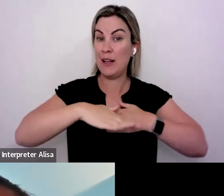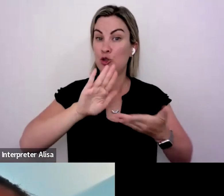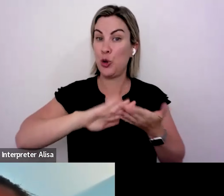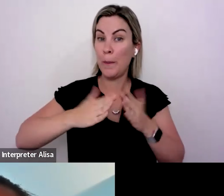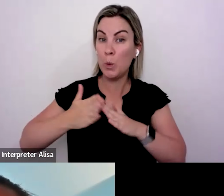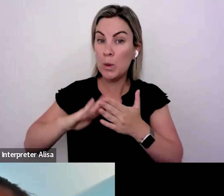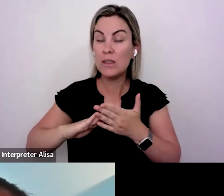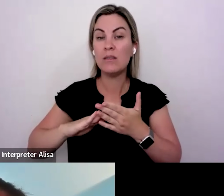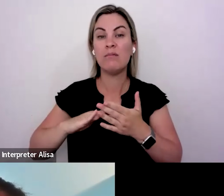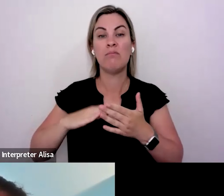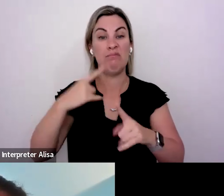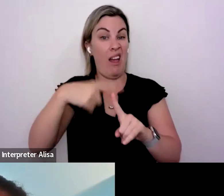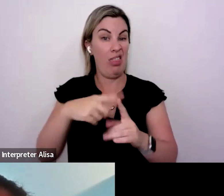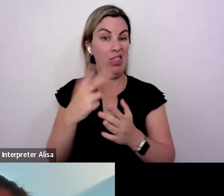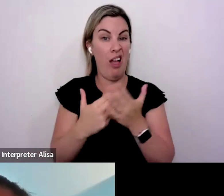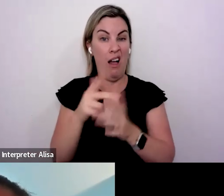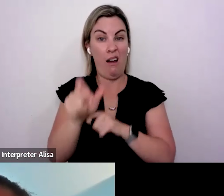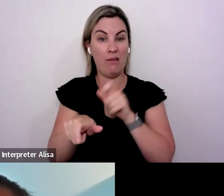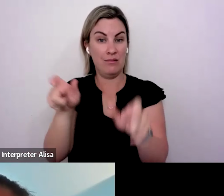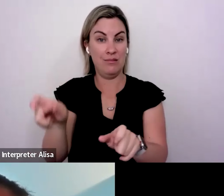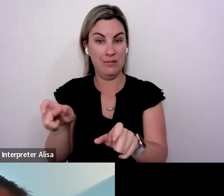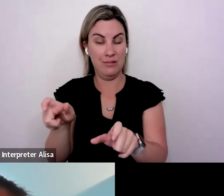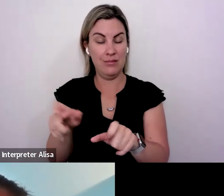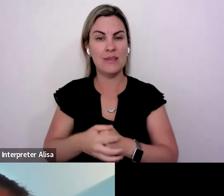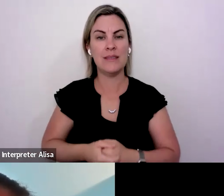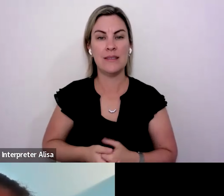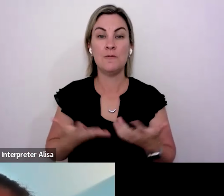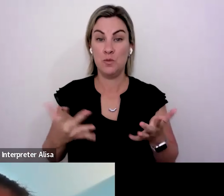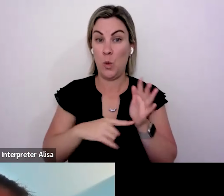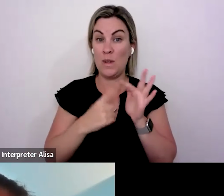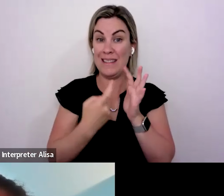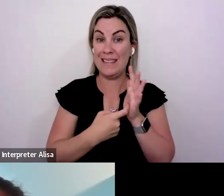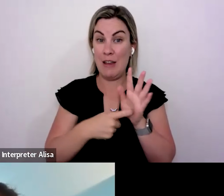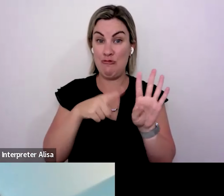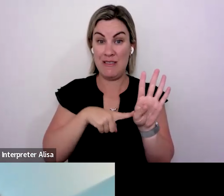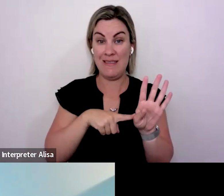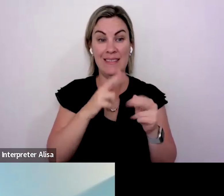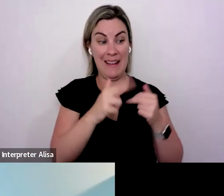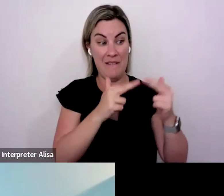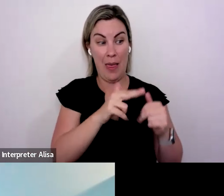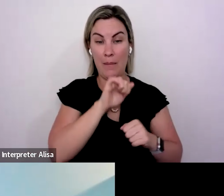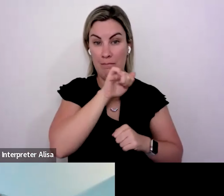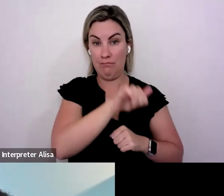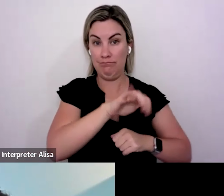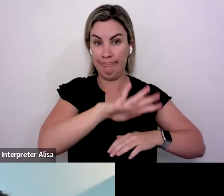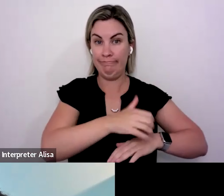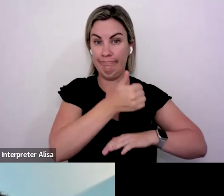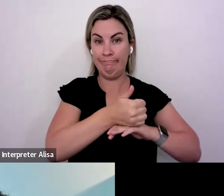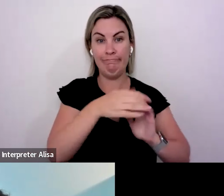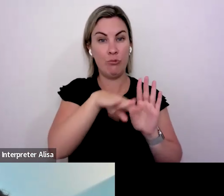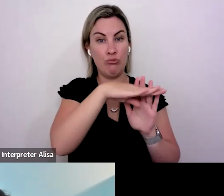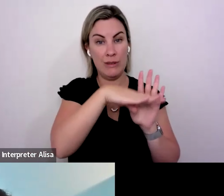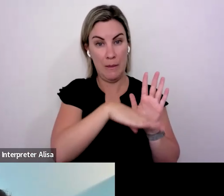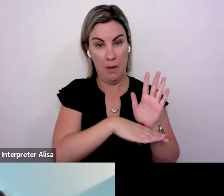And so Terri has developed these 10 principles in her True Tracks training that she does,